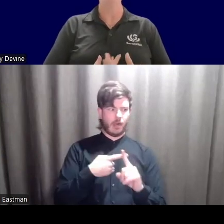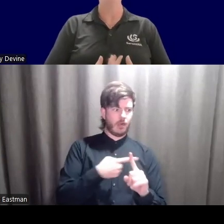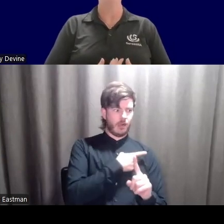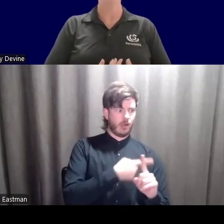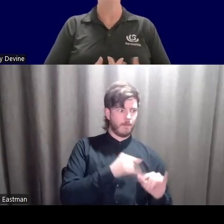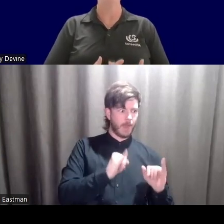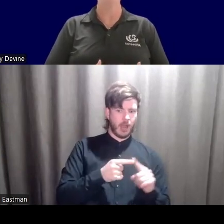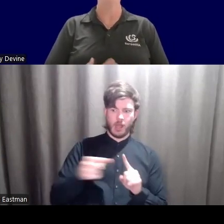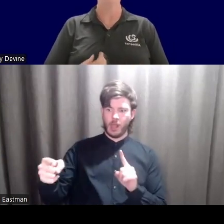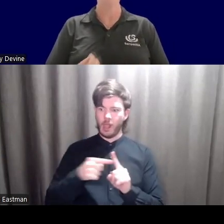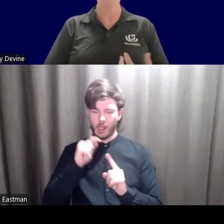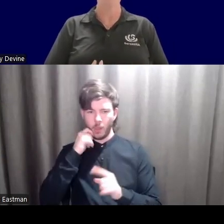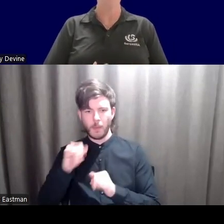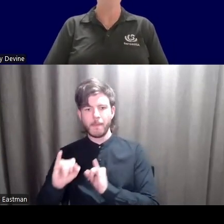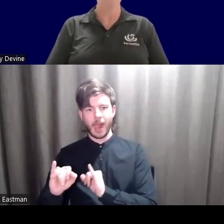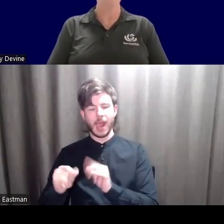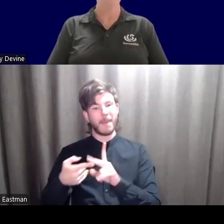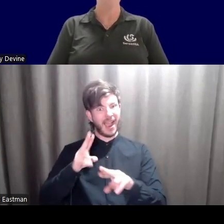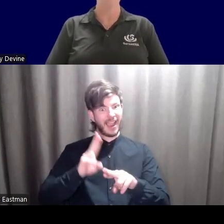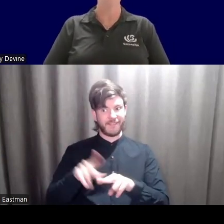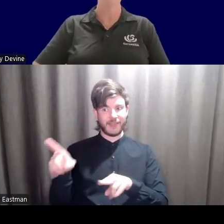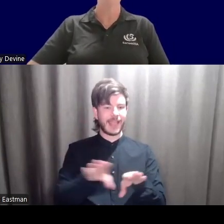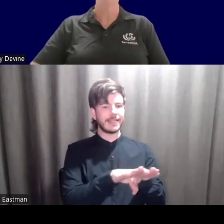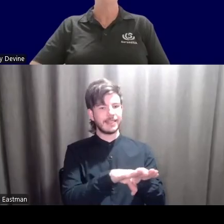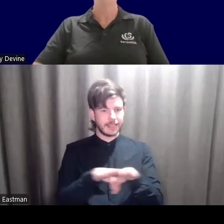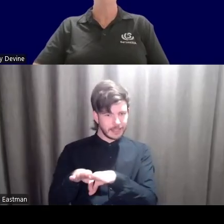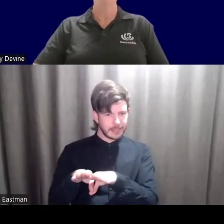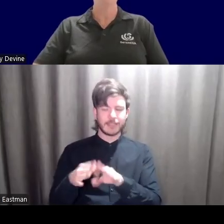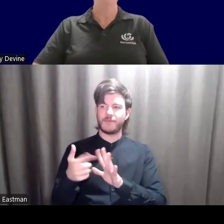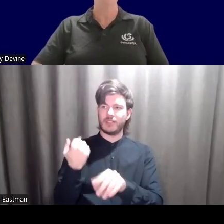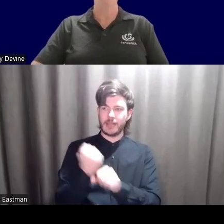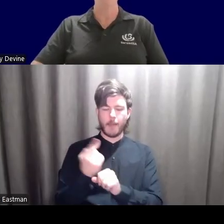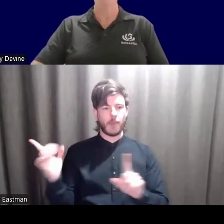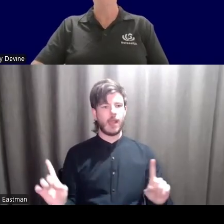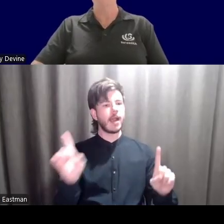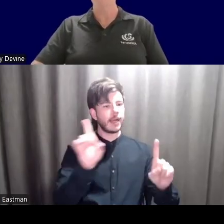approach the next day is pretty vital when working with people with deafblindness.